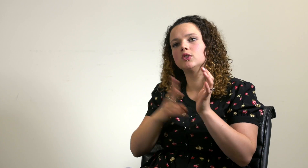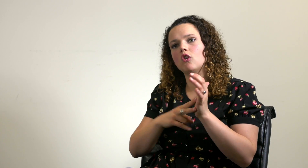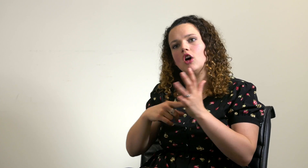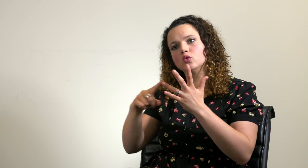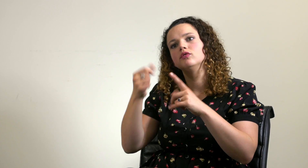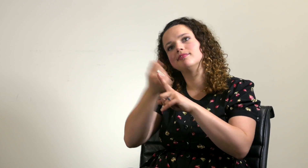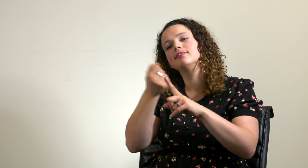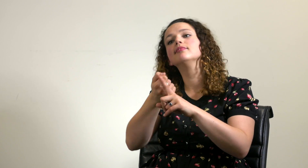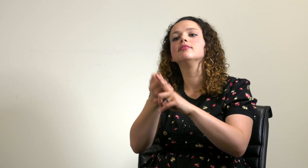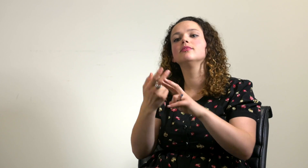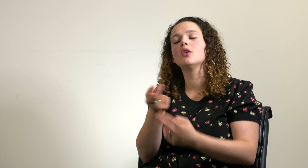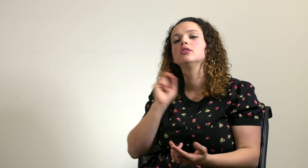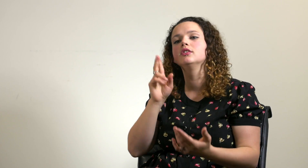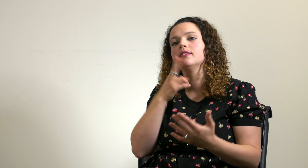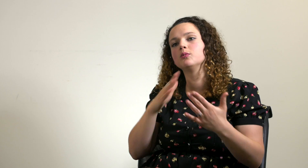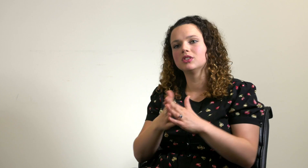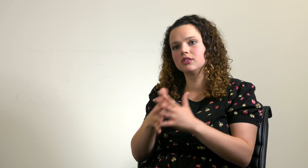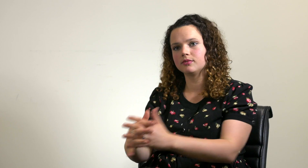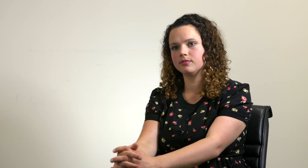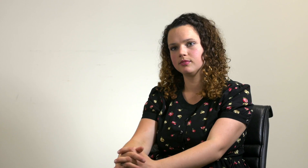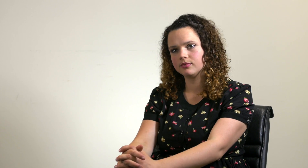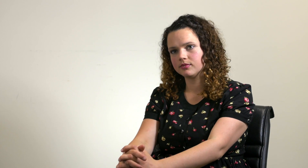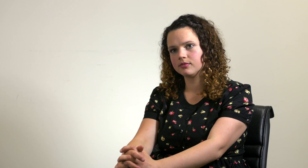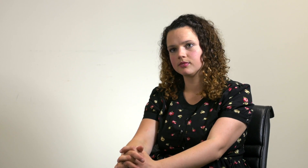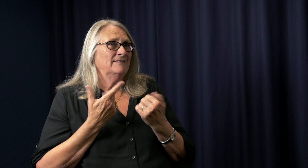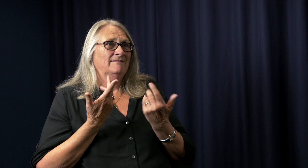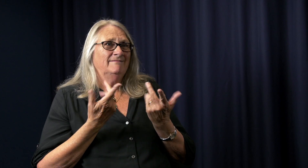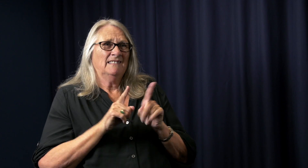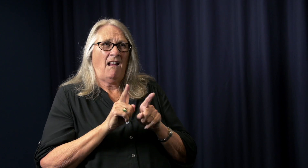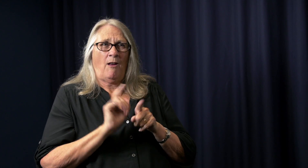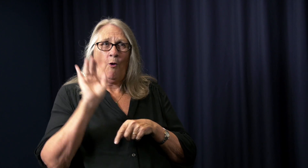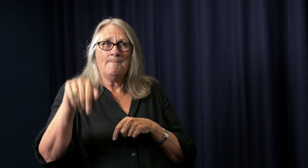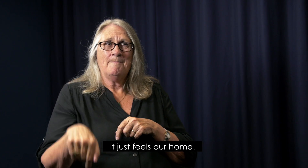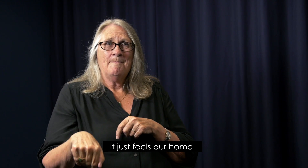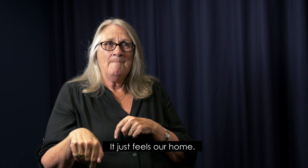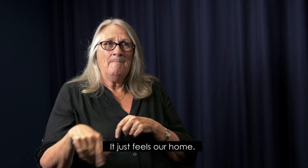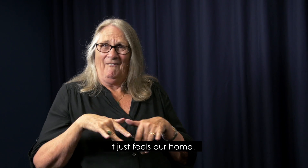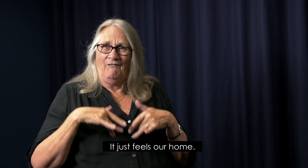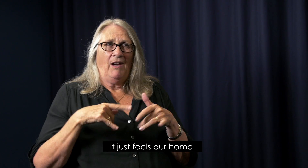and Deaf Victoria and other organisations providing advocacy and support to the deaf community. MUSIC FADES OUT